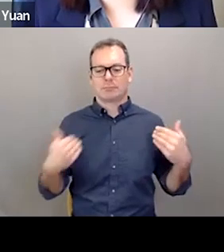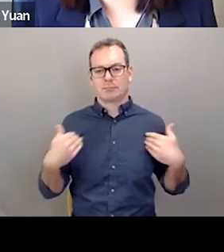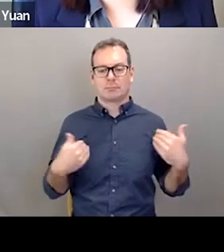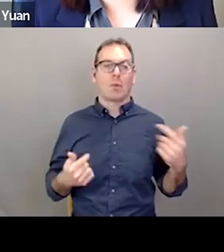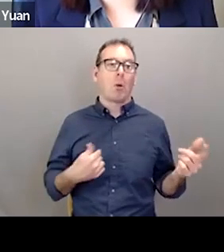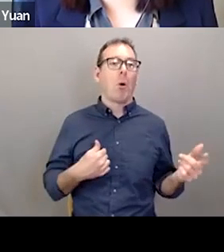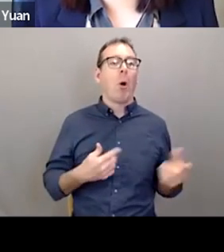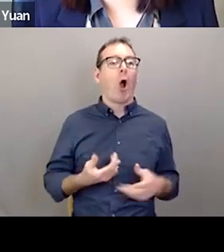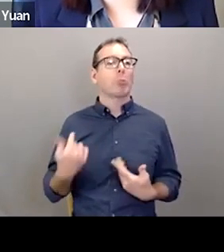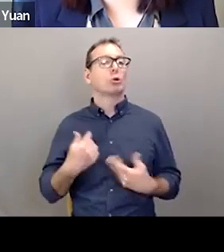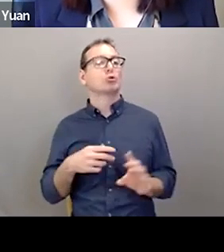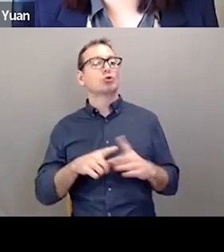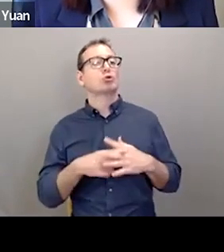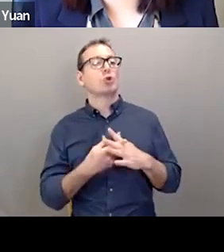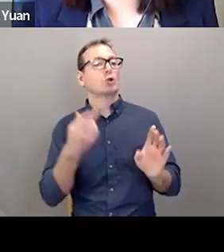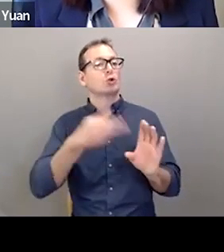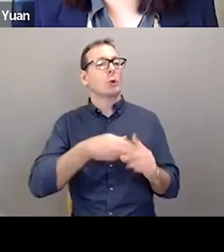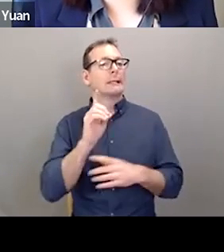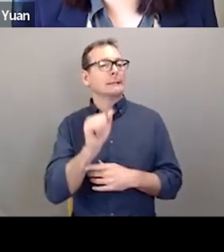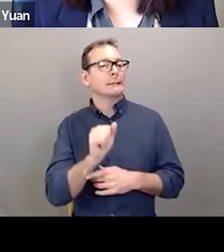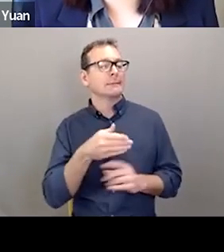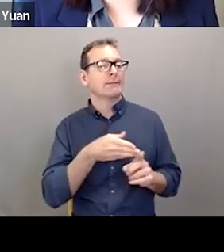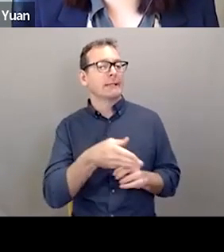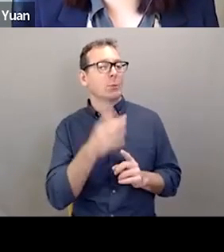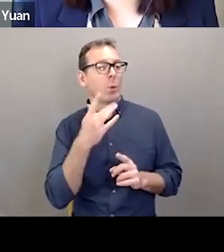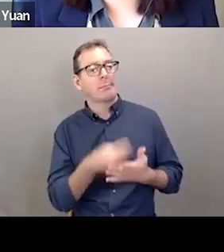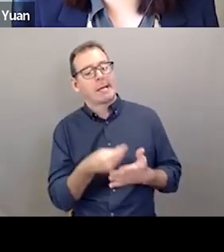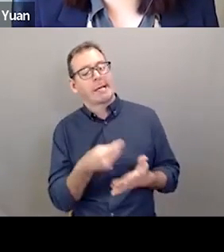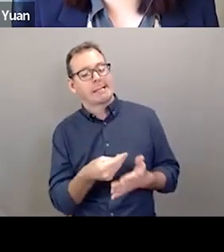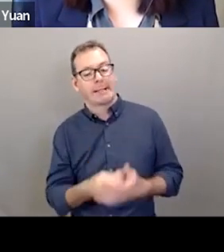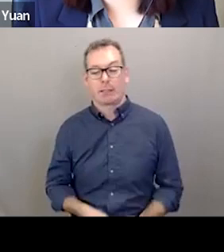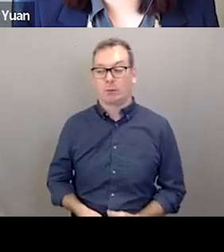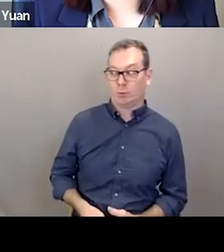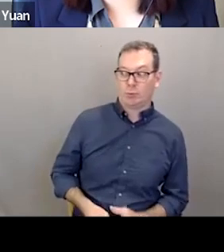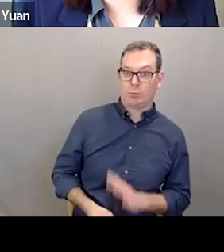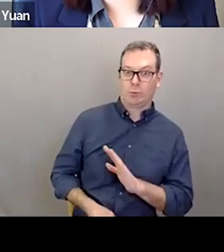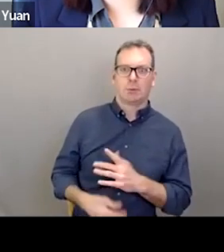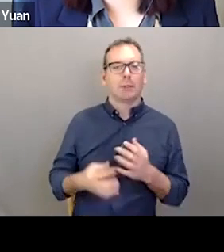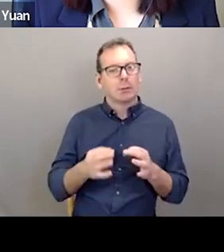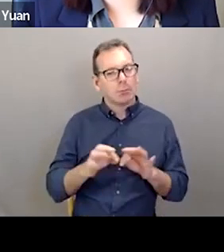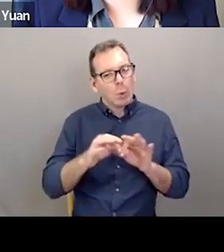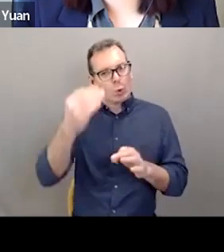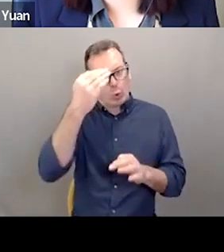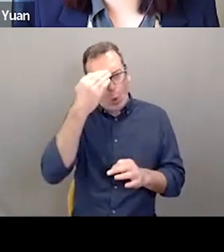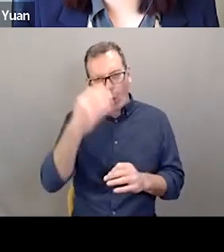because that's where the money is so I think that has to factor in when people are doing evaluations